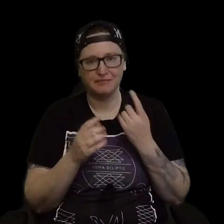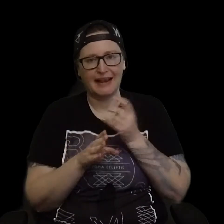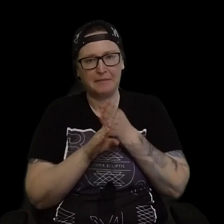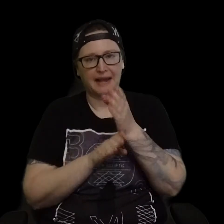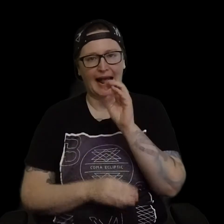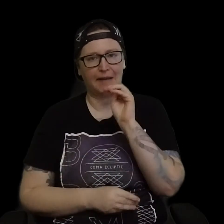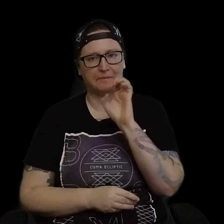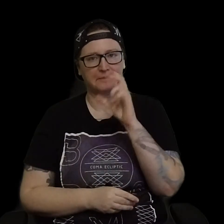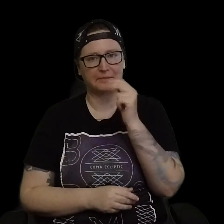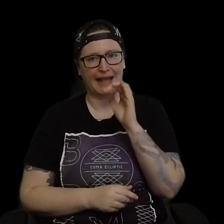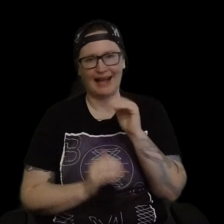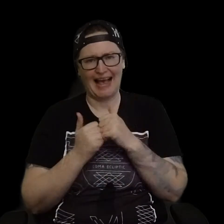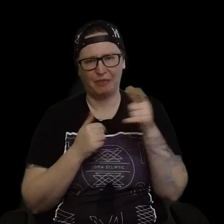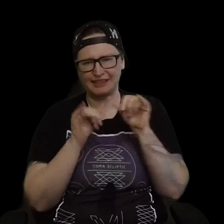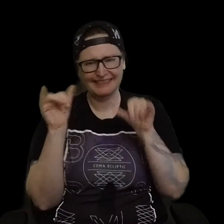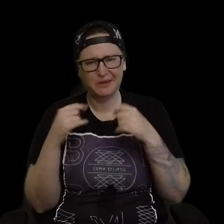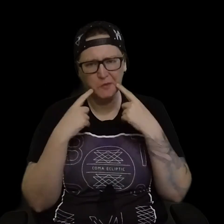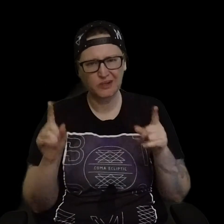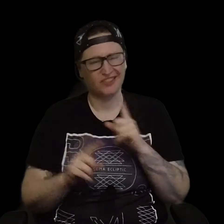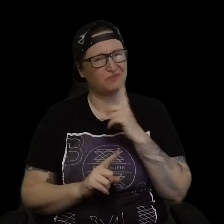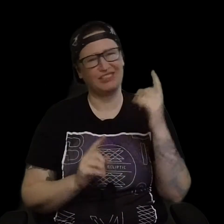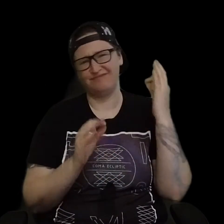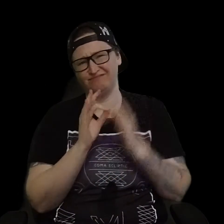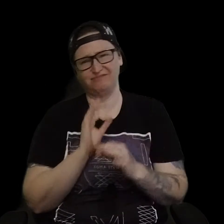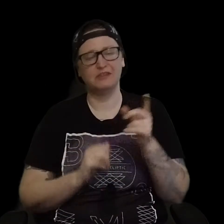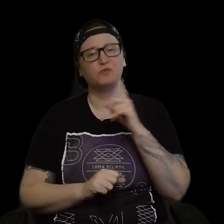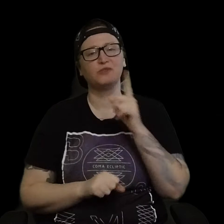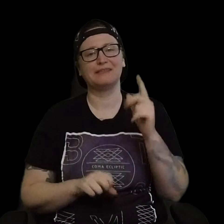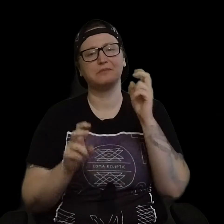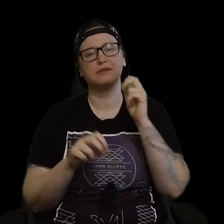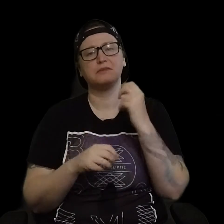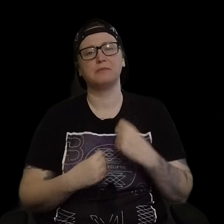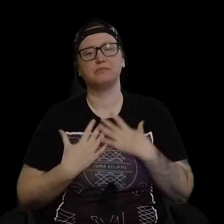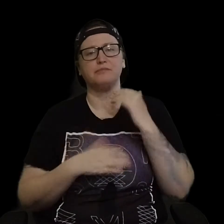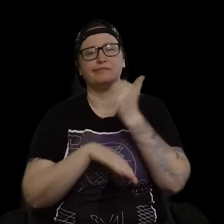and the next part is talking about the mechanic so how does the system work it's very simple